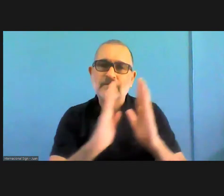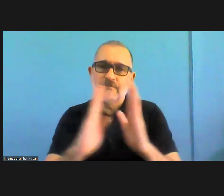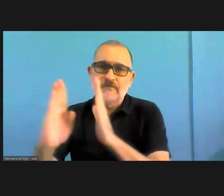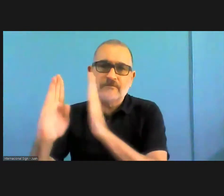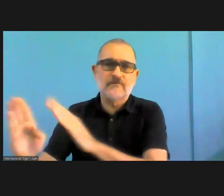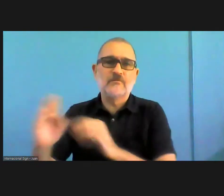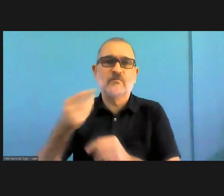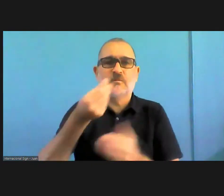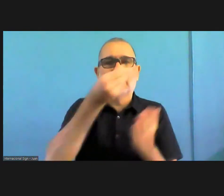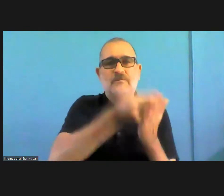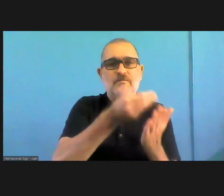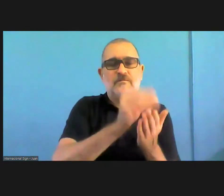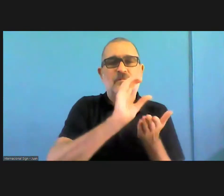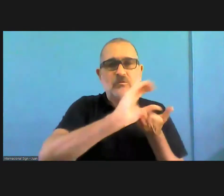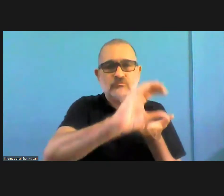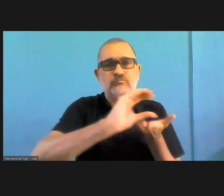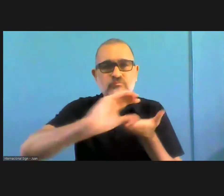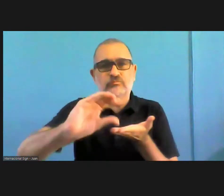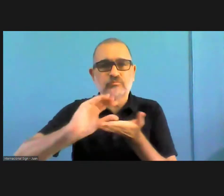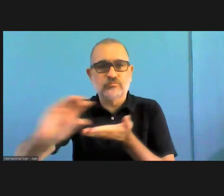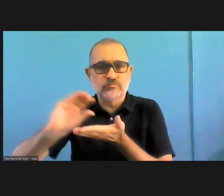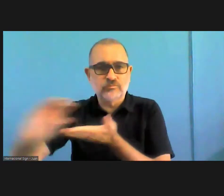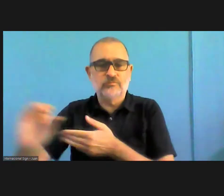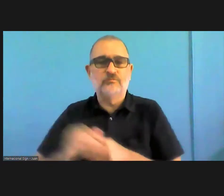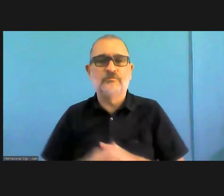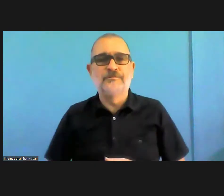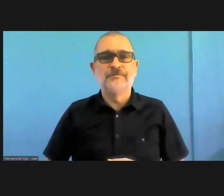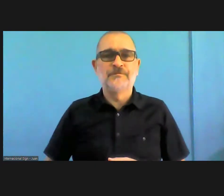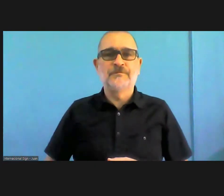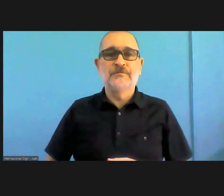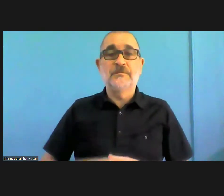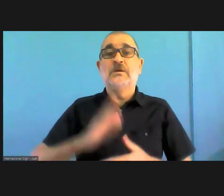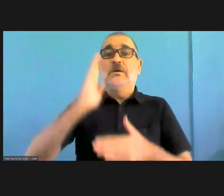It's going to be key to support health and social public health